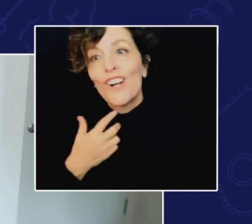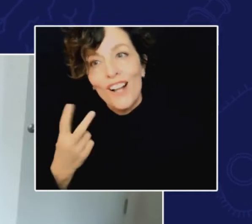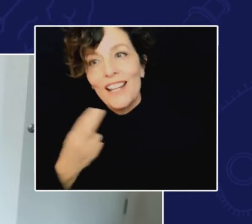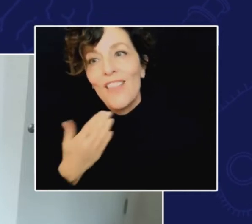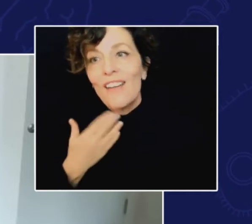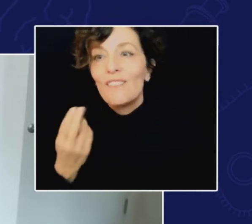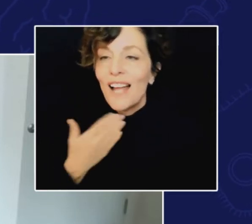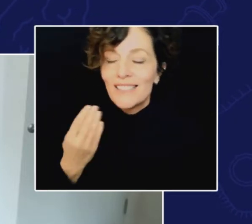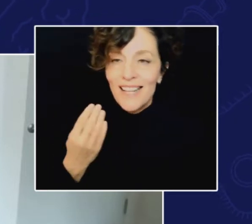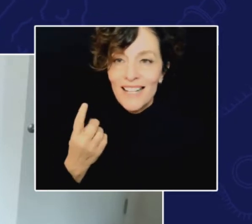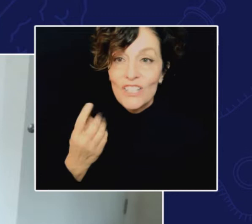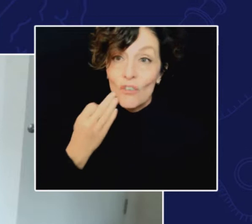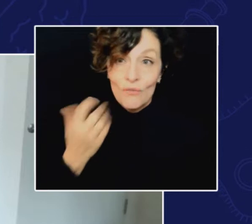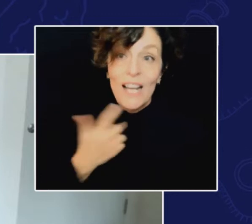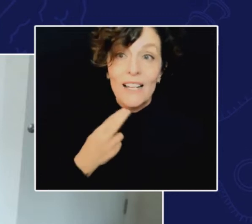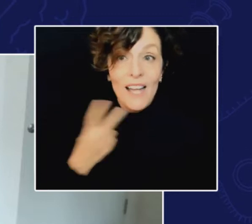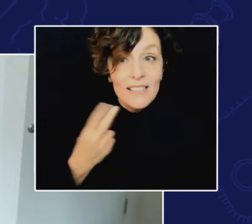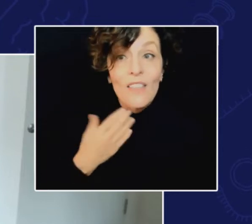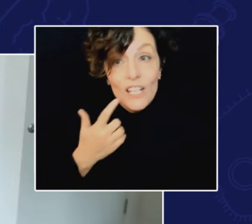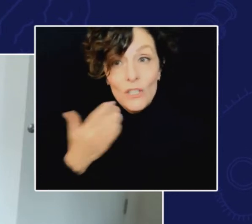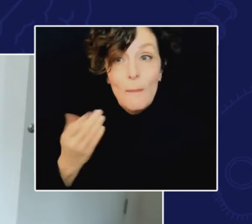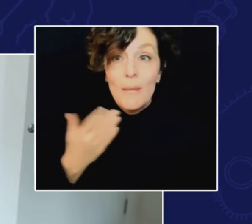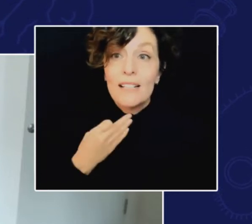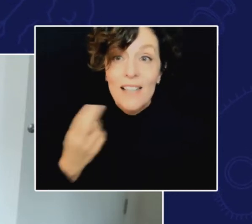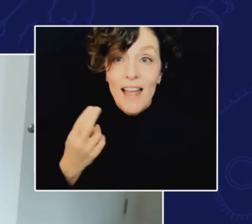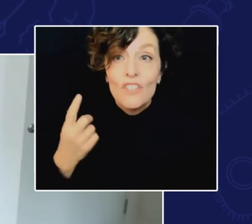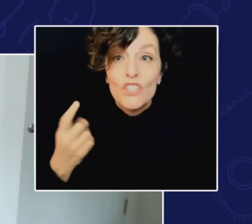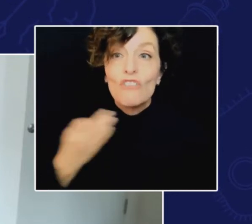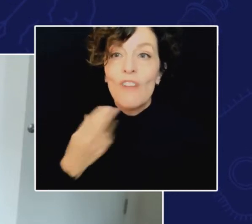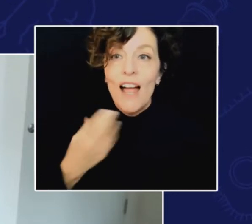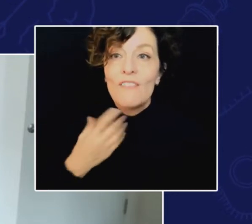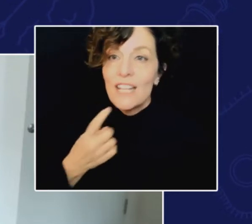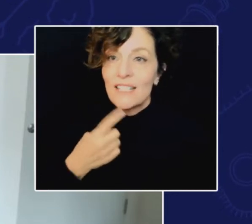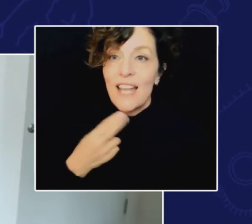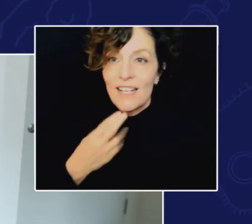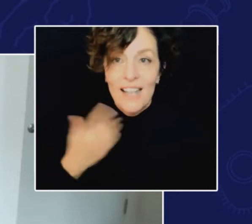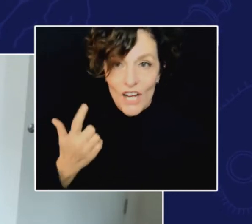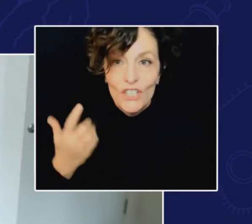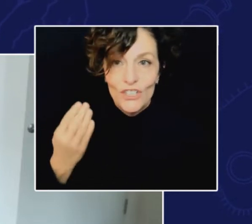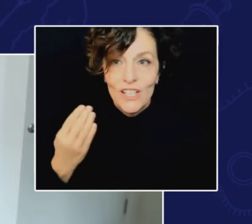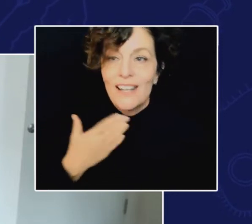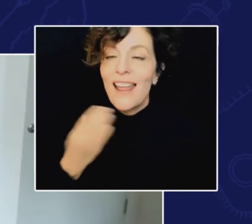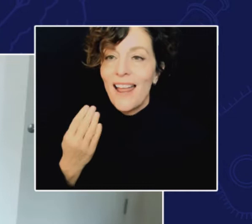that fact, and realizing that she must have drive and dedication,